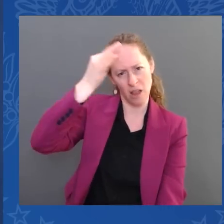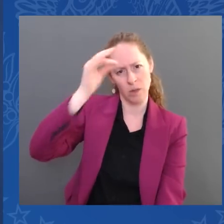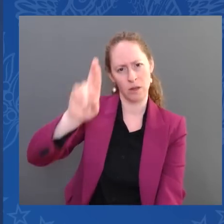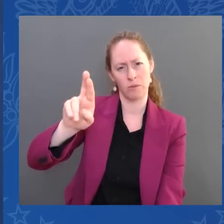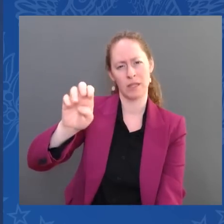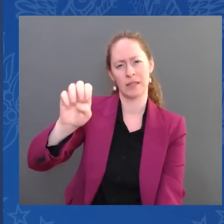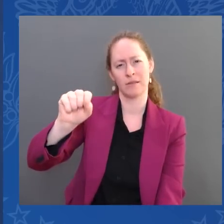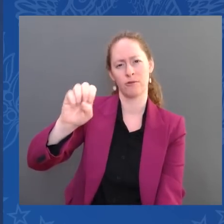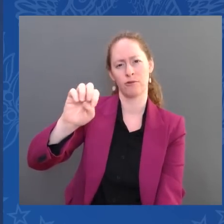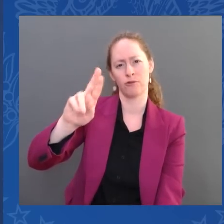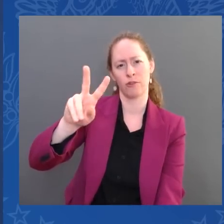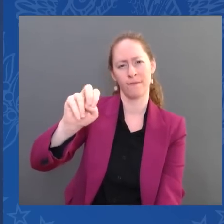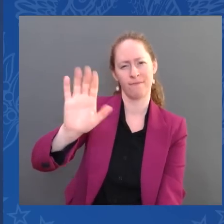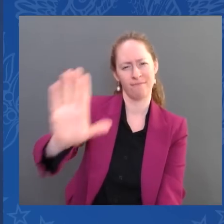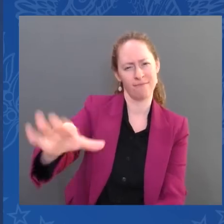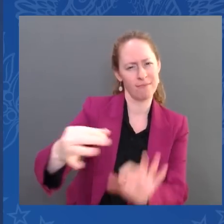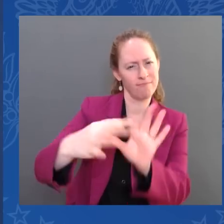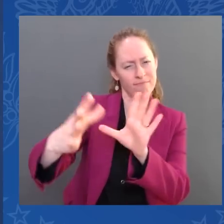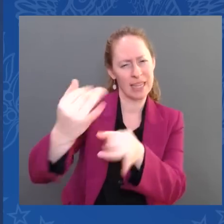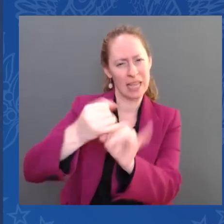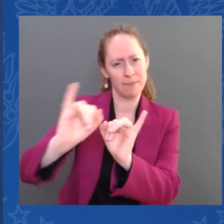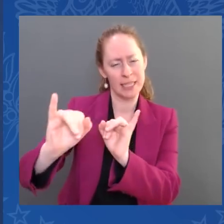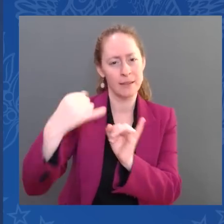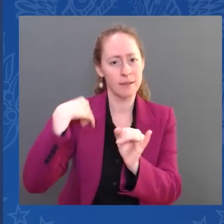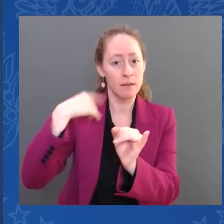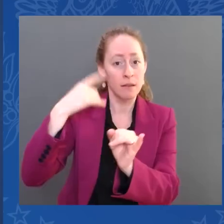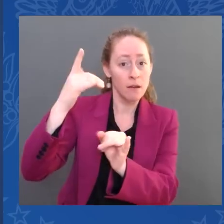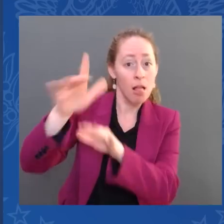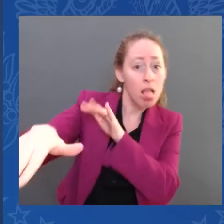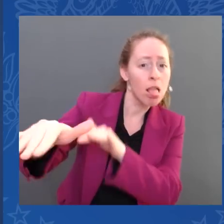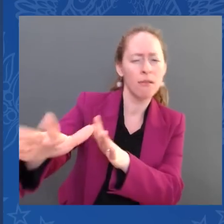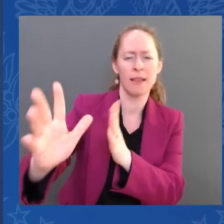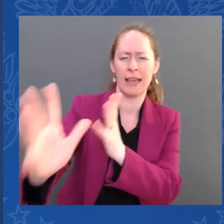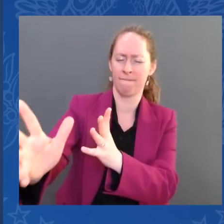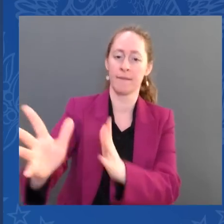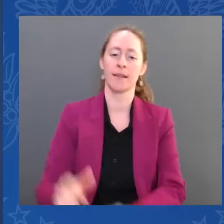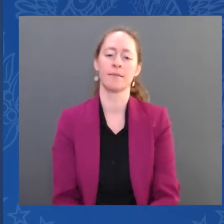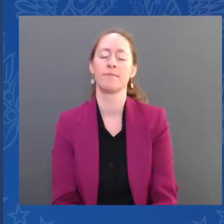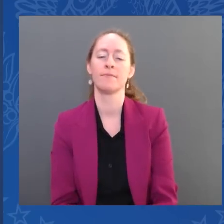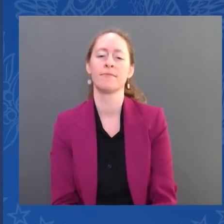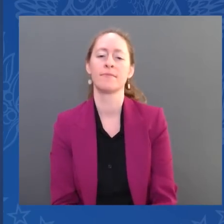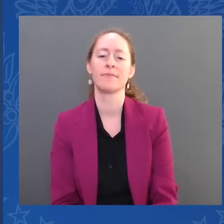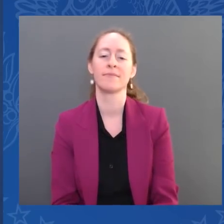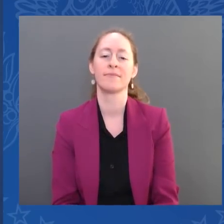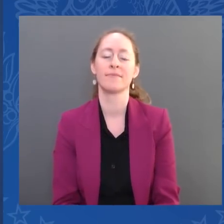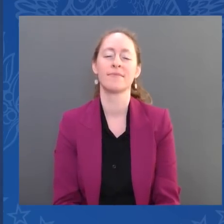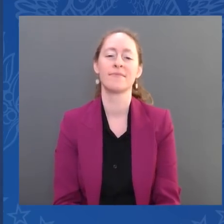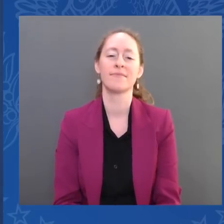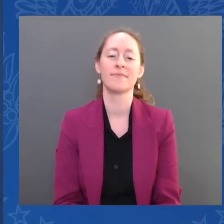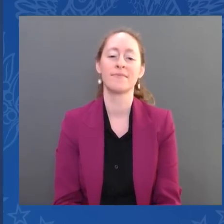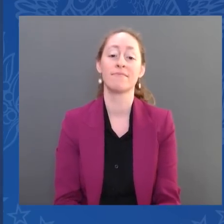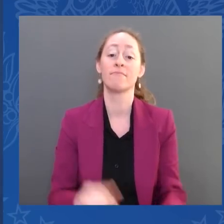One, bringing down the cost of everyday goods for families. And two, bringing down the federal deficit